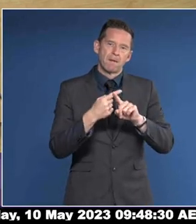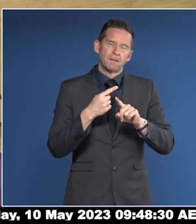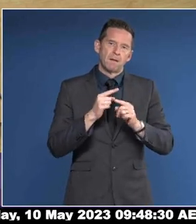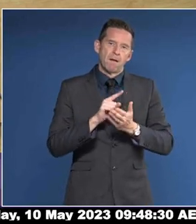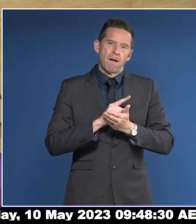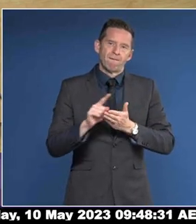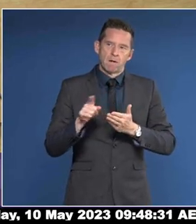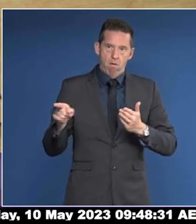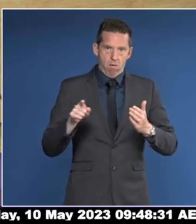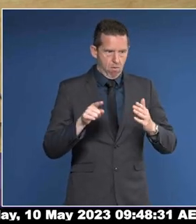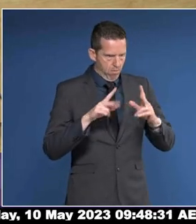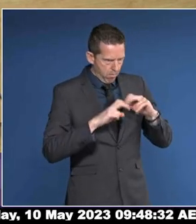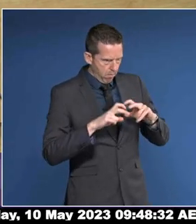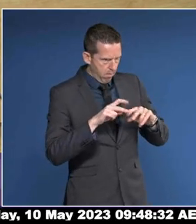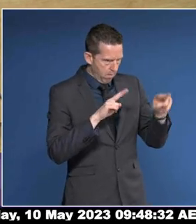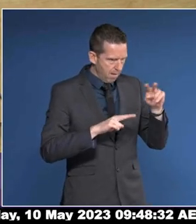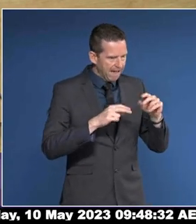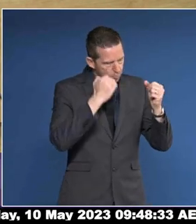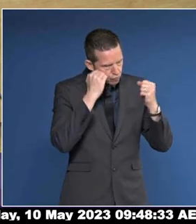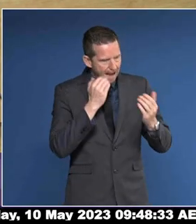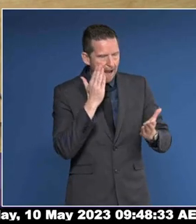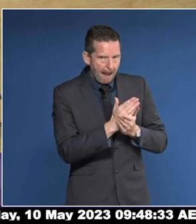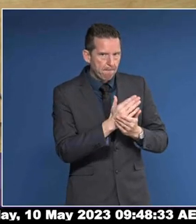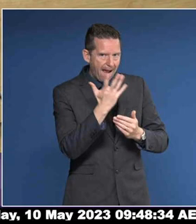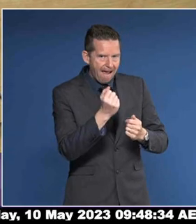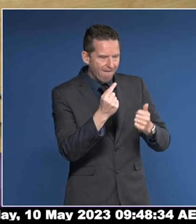were substantiated and there was acts of intervention provided.